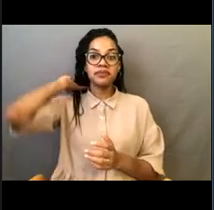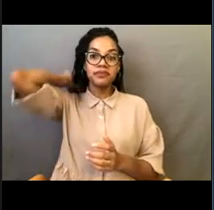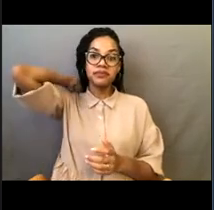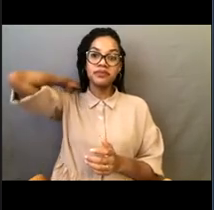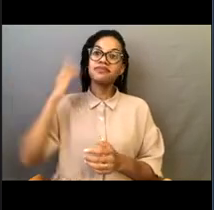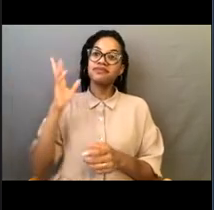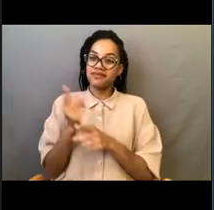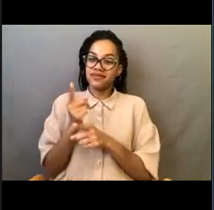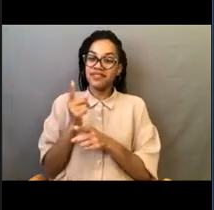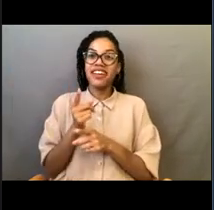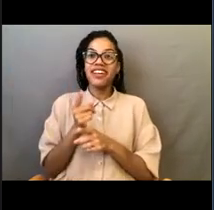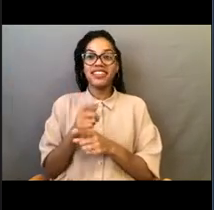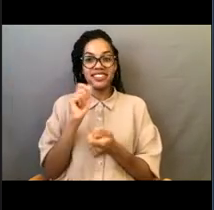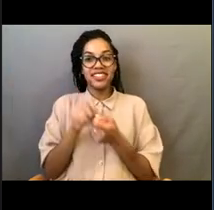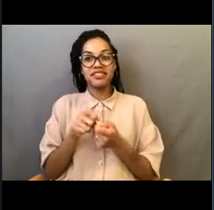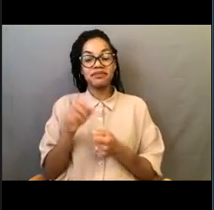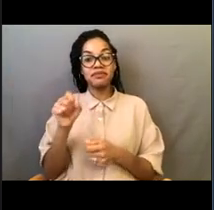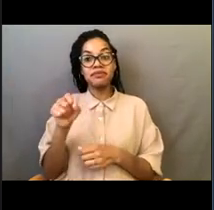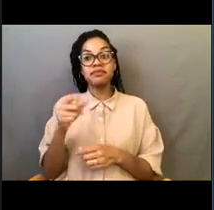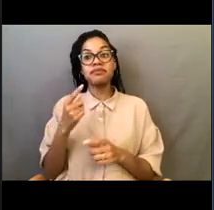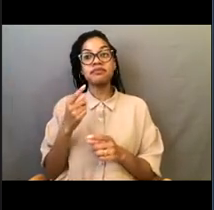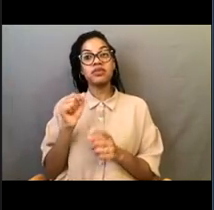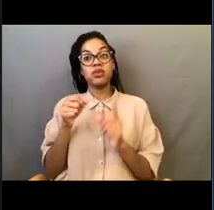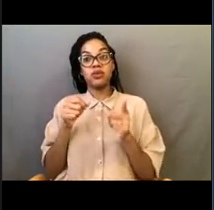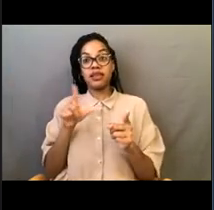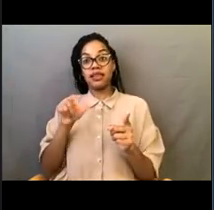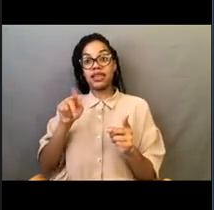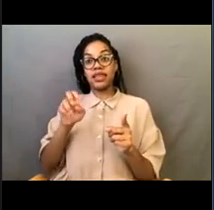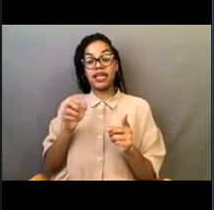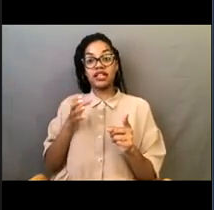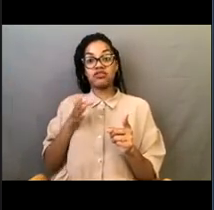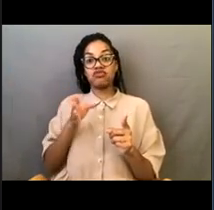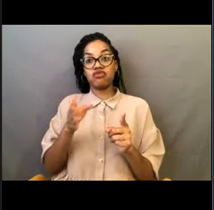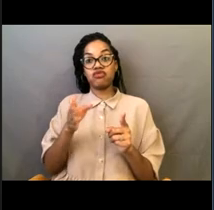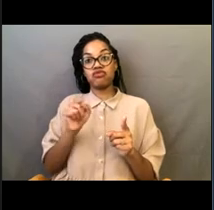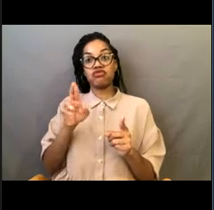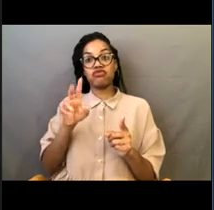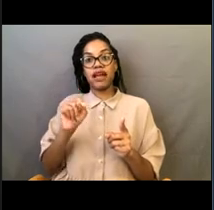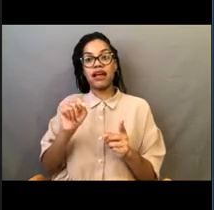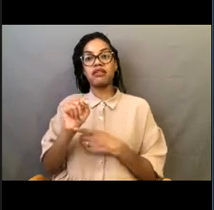So some characteristics that make lake trout stick out from other fish species